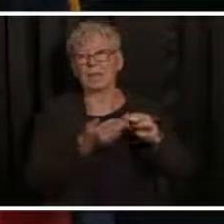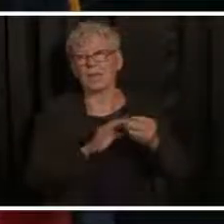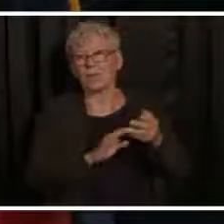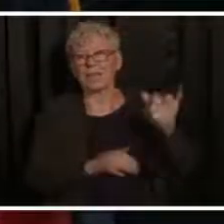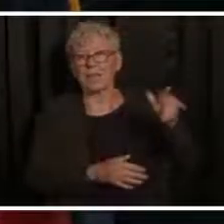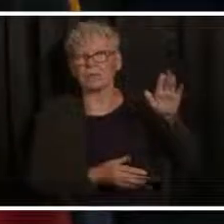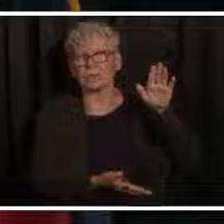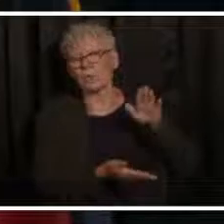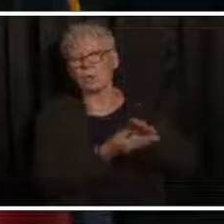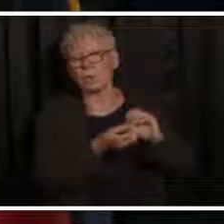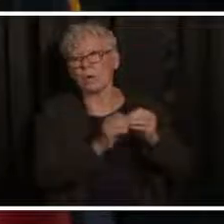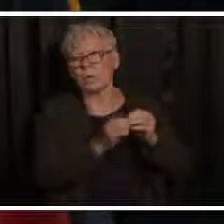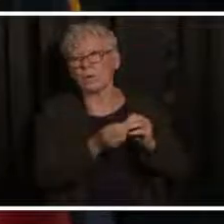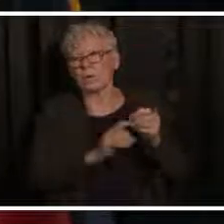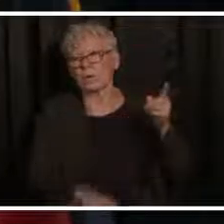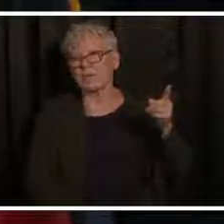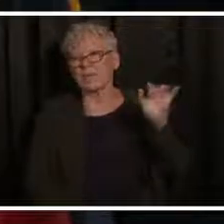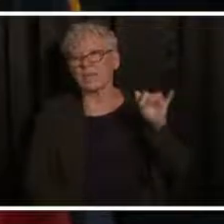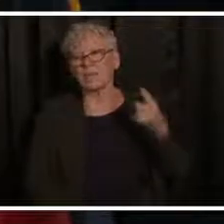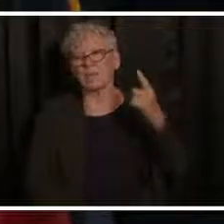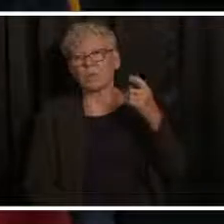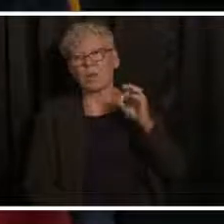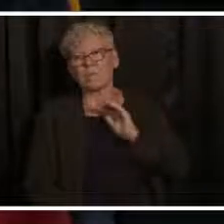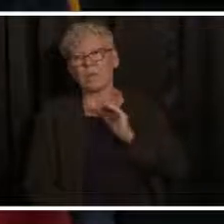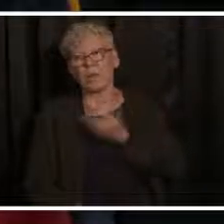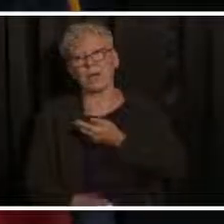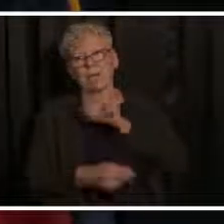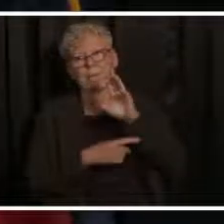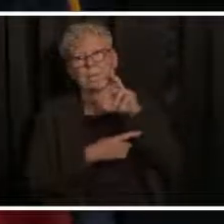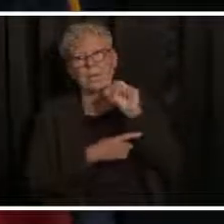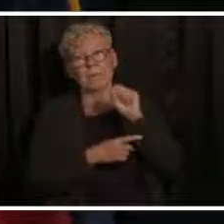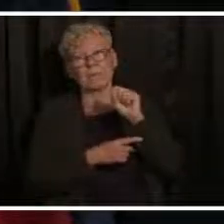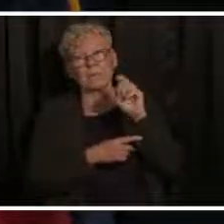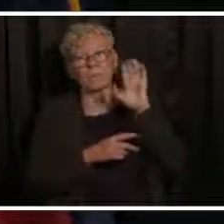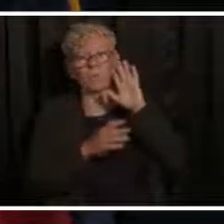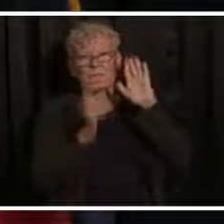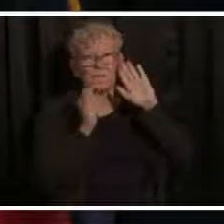exclusively in Mesa County and uh we will also be uh as we